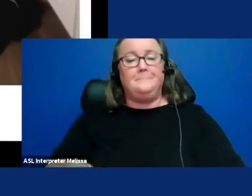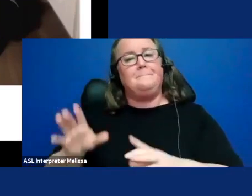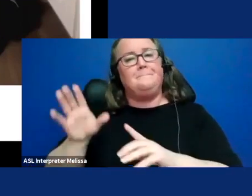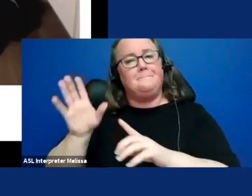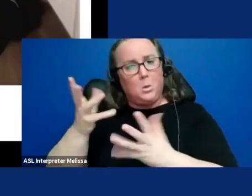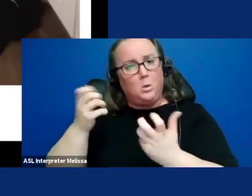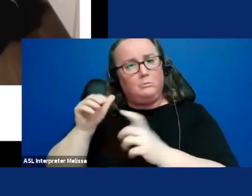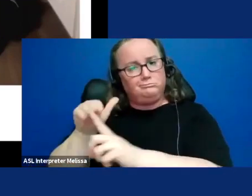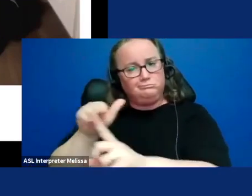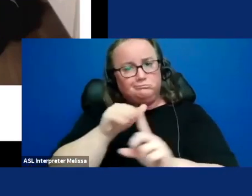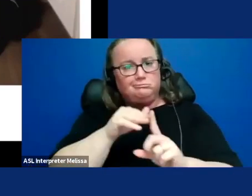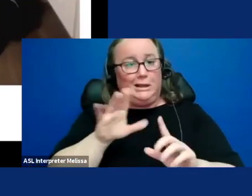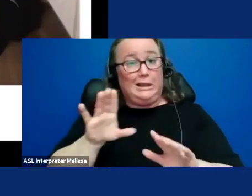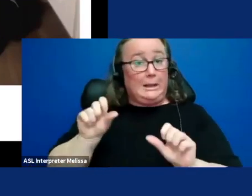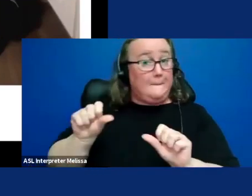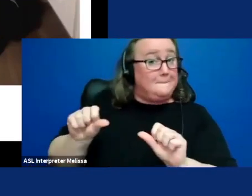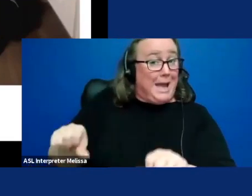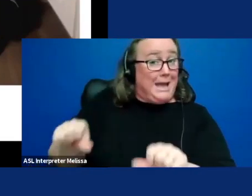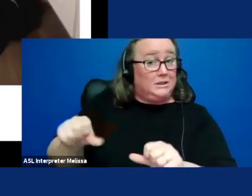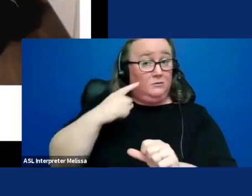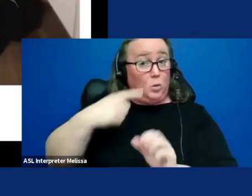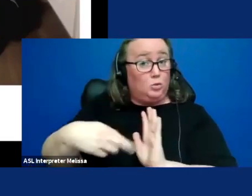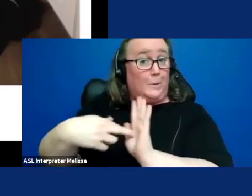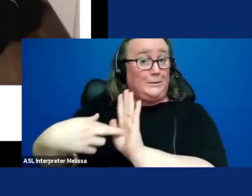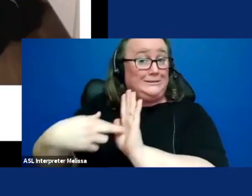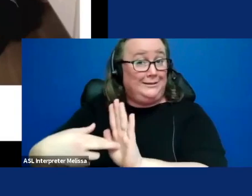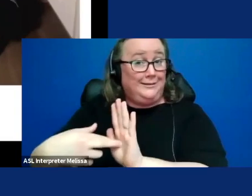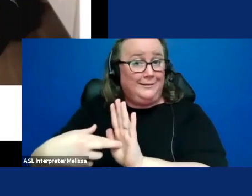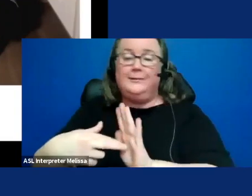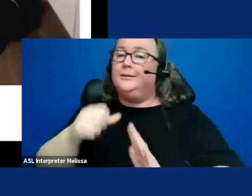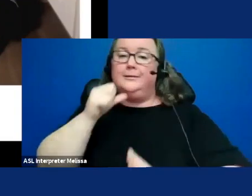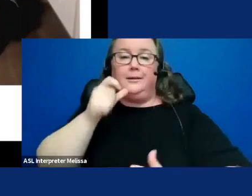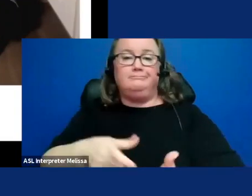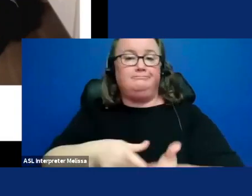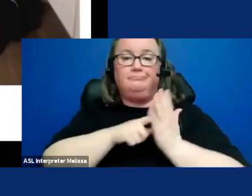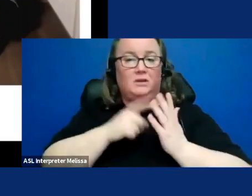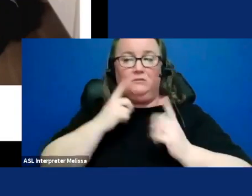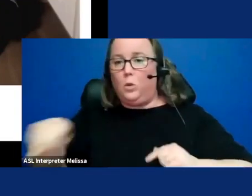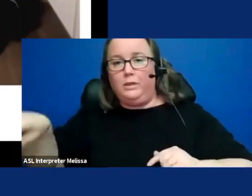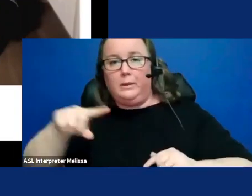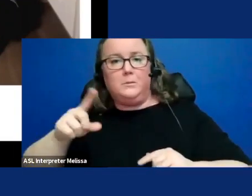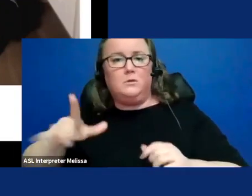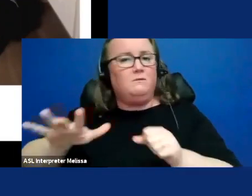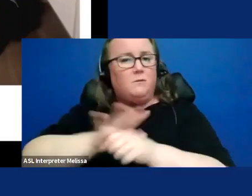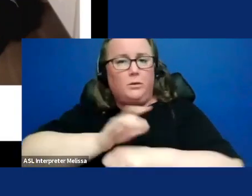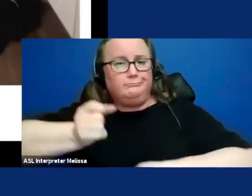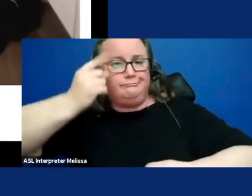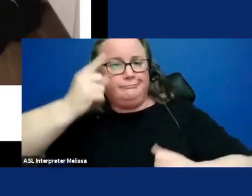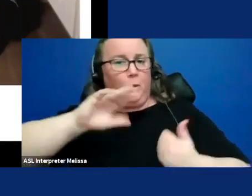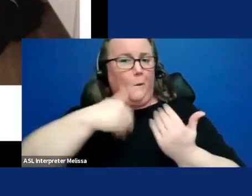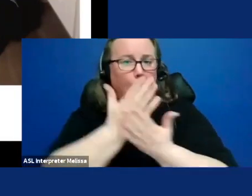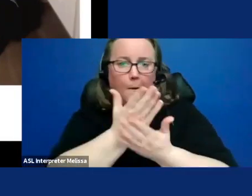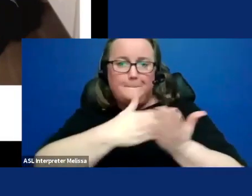that the capacity for representation does not require a client to fully understand all the nuances of litigation.